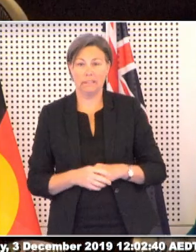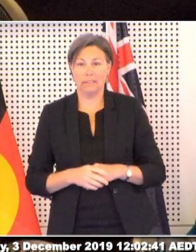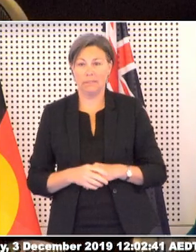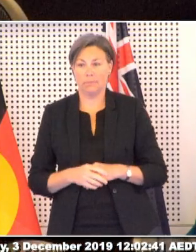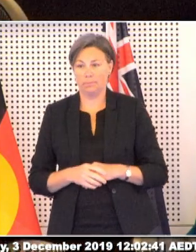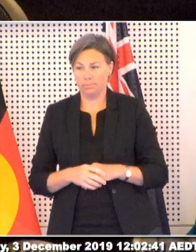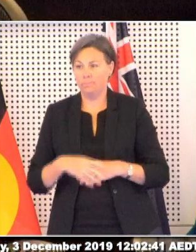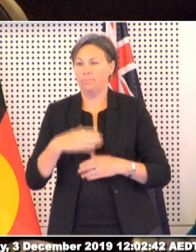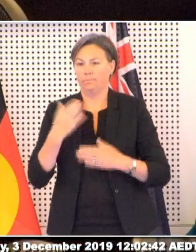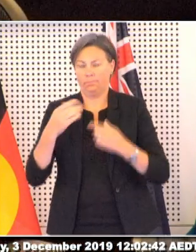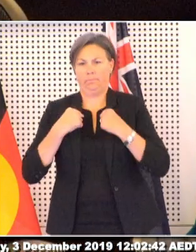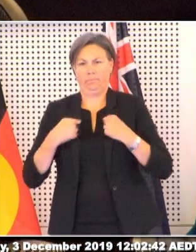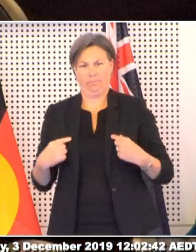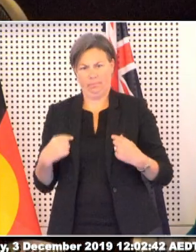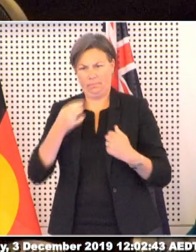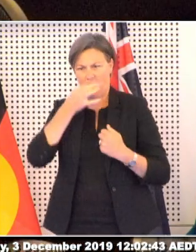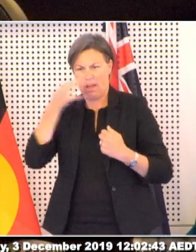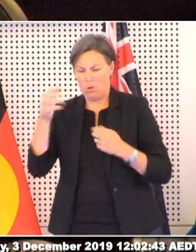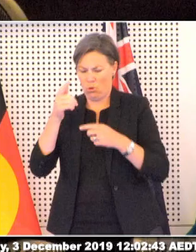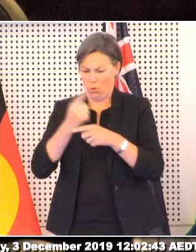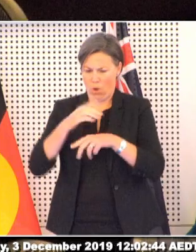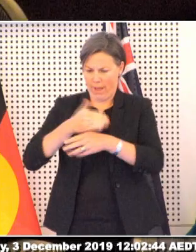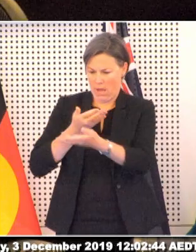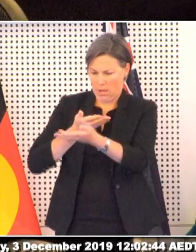you talk about negotiation and compromise you’re talking about actions the person